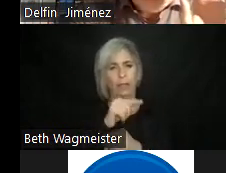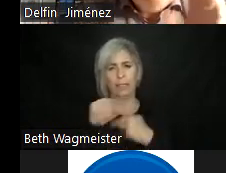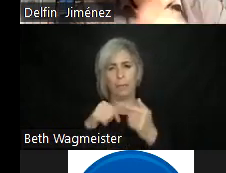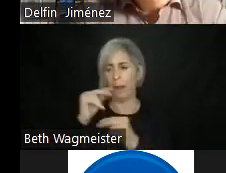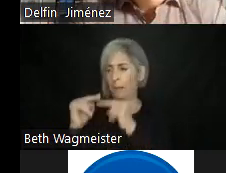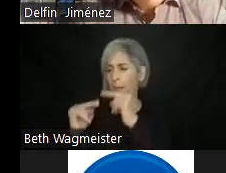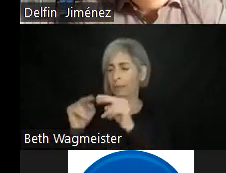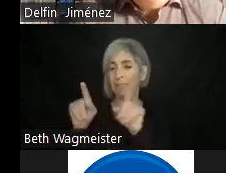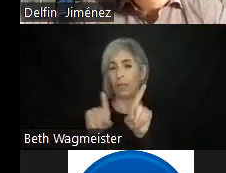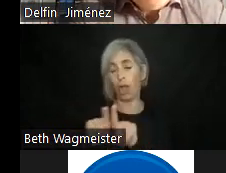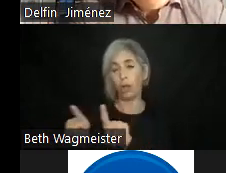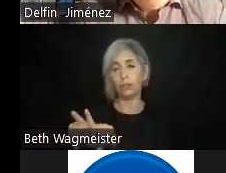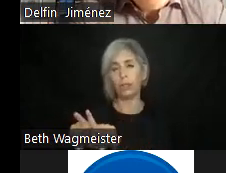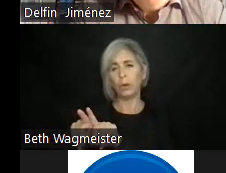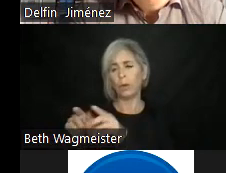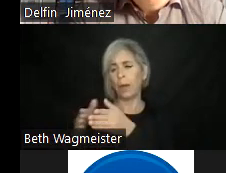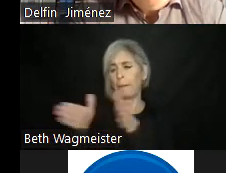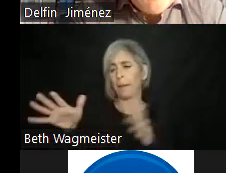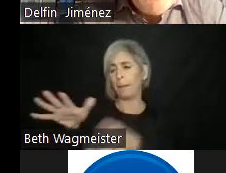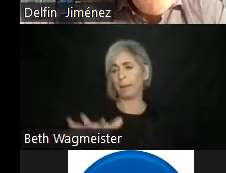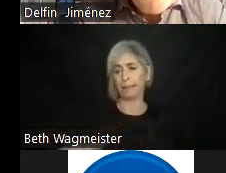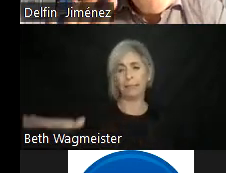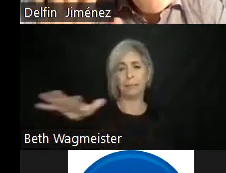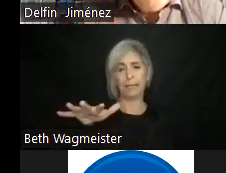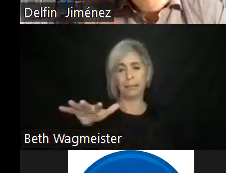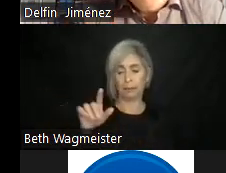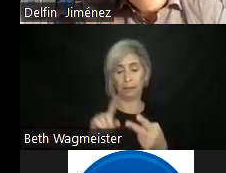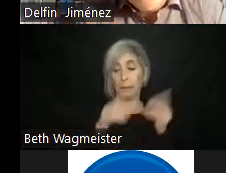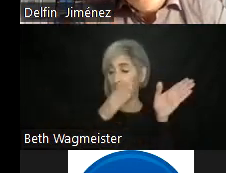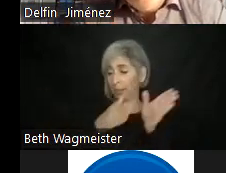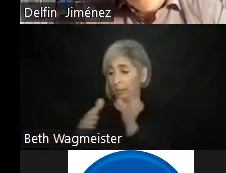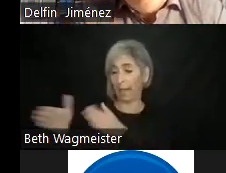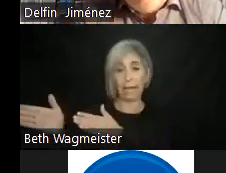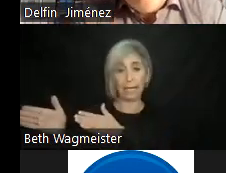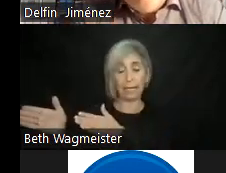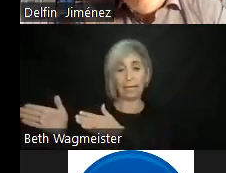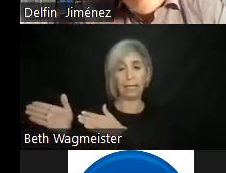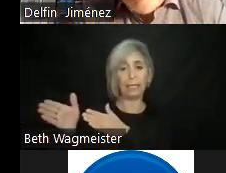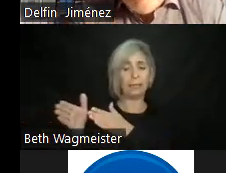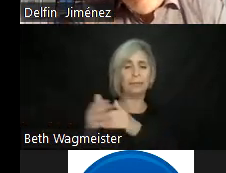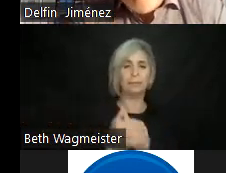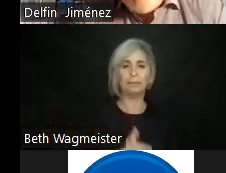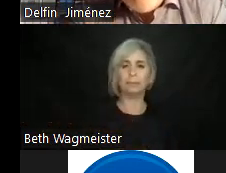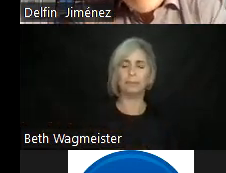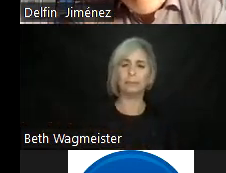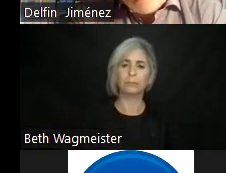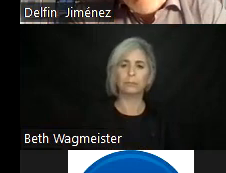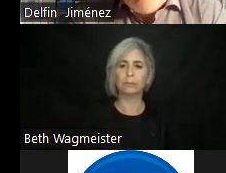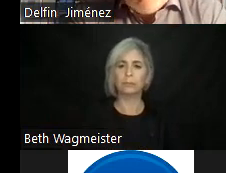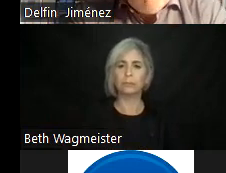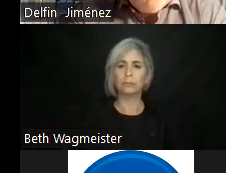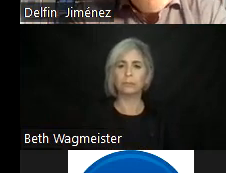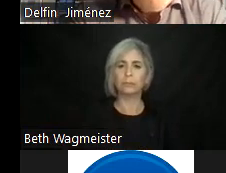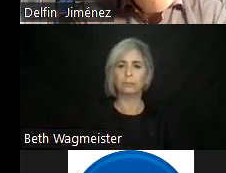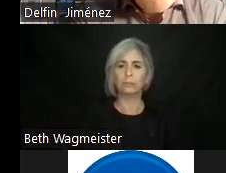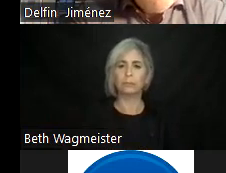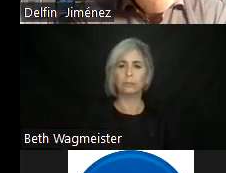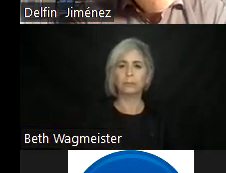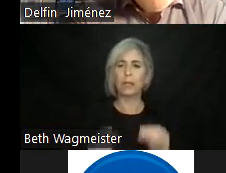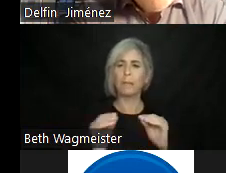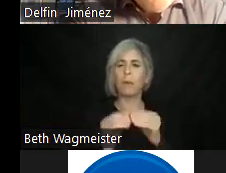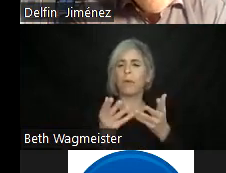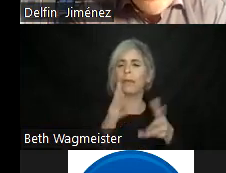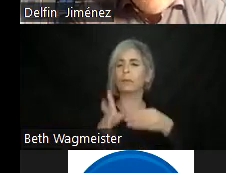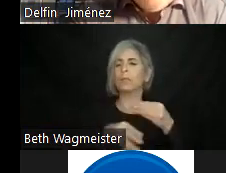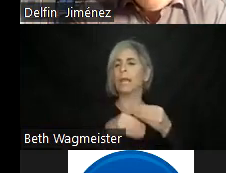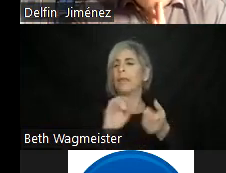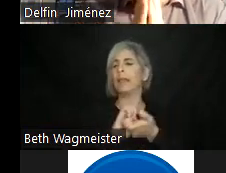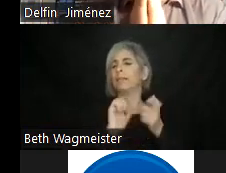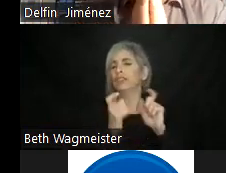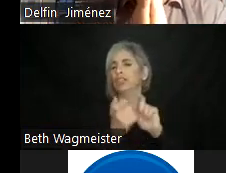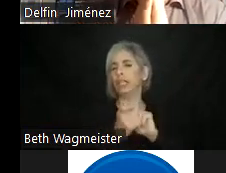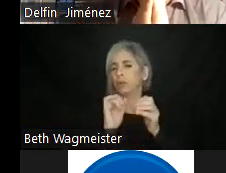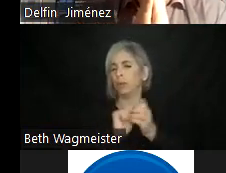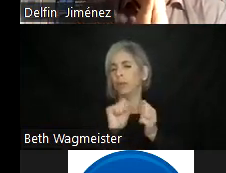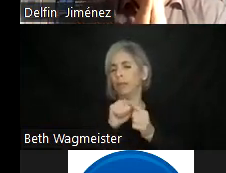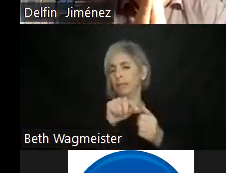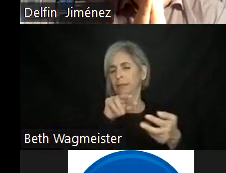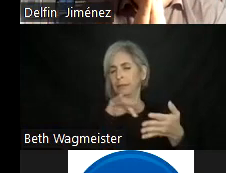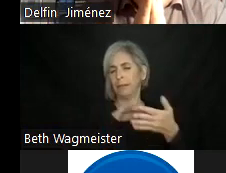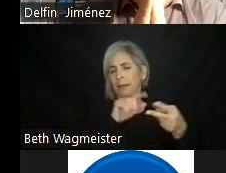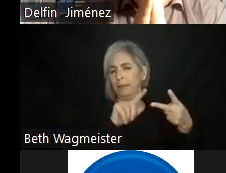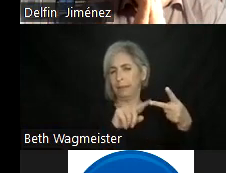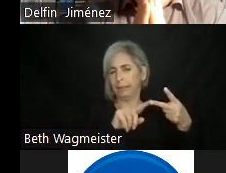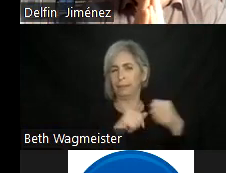And public space. Planning again. More things, well, forthcoming harmonization,